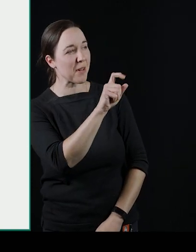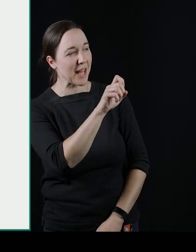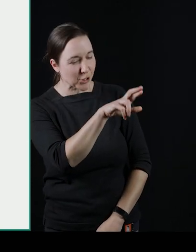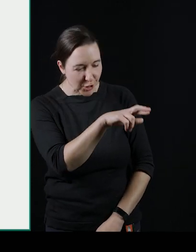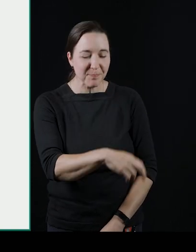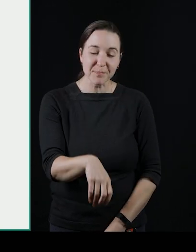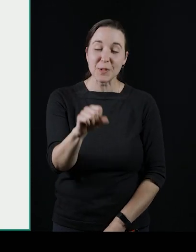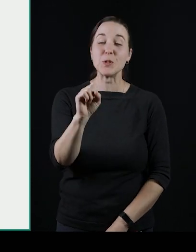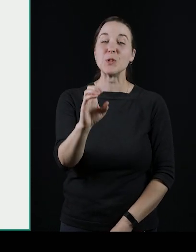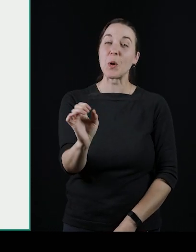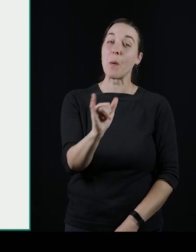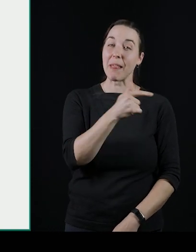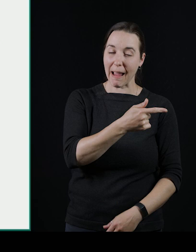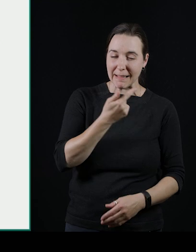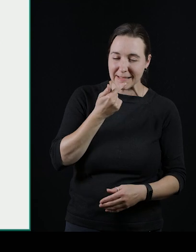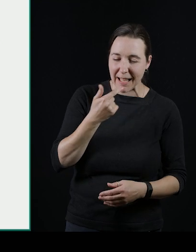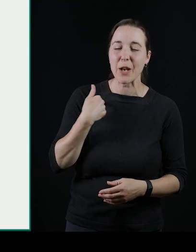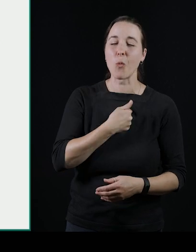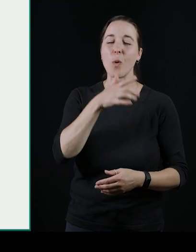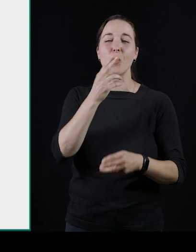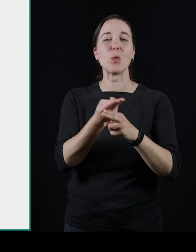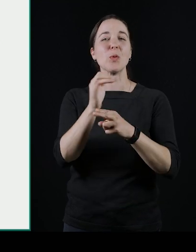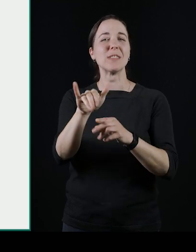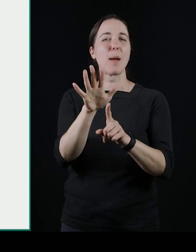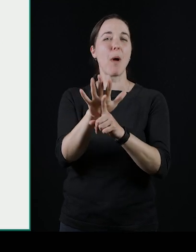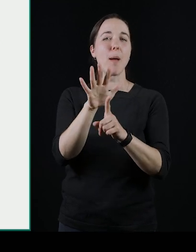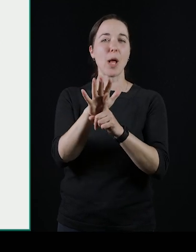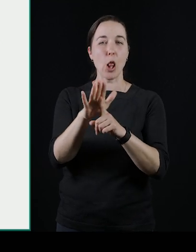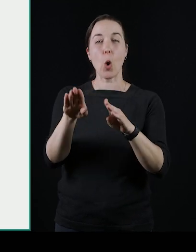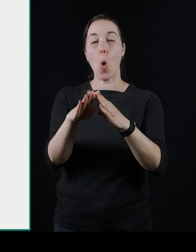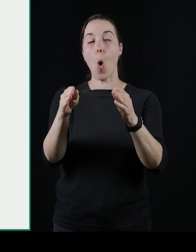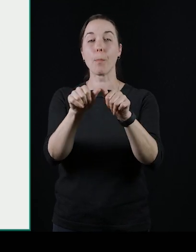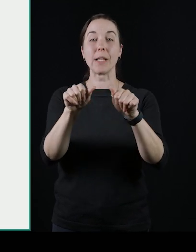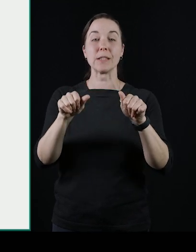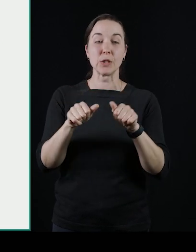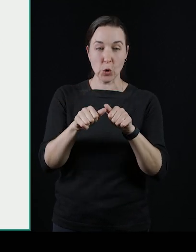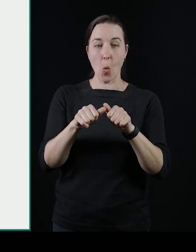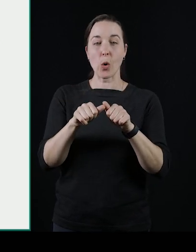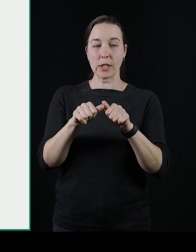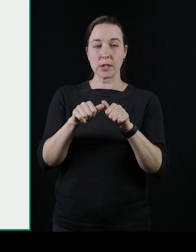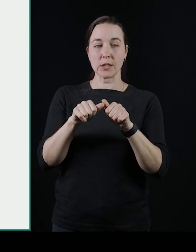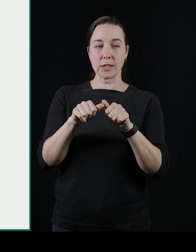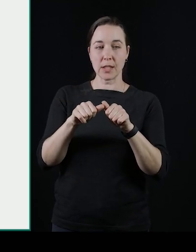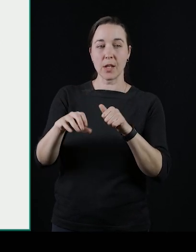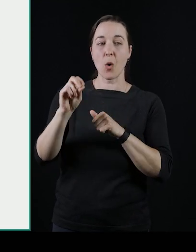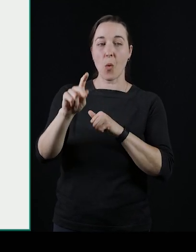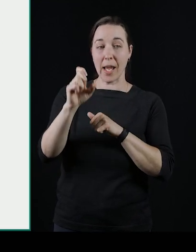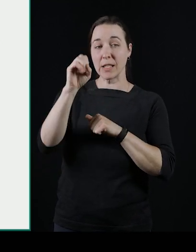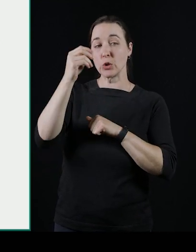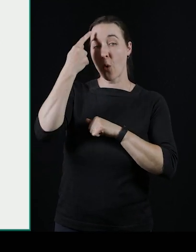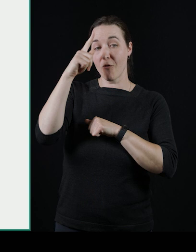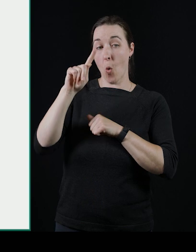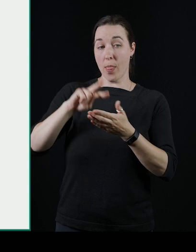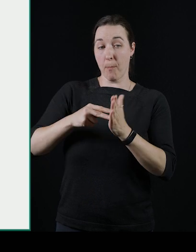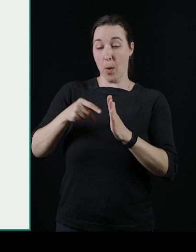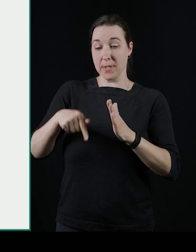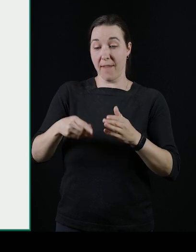Thank you Lester. So as Lester mentioned, we're going to use the popular open source J open arena, right? So for the purpose of this quick start,